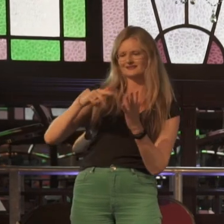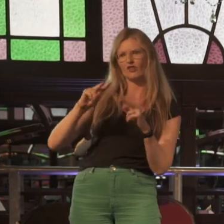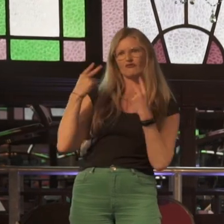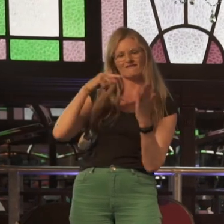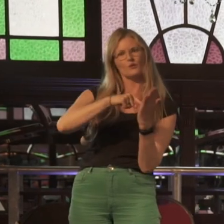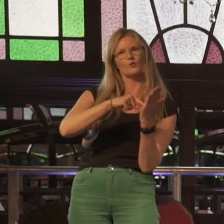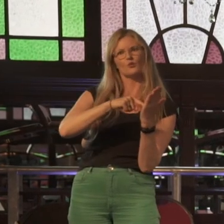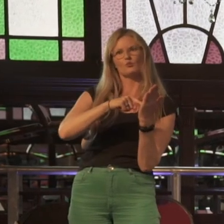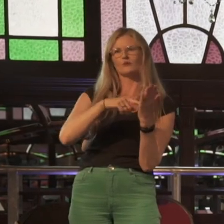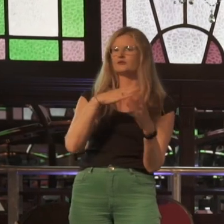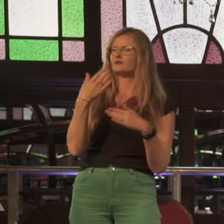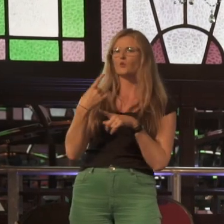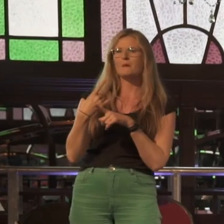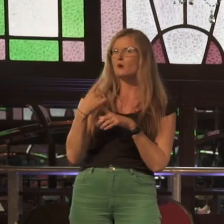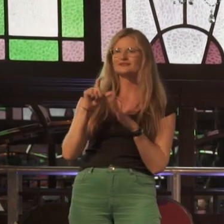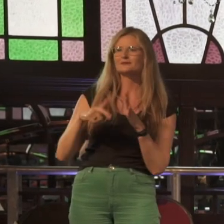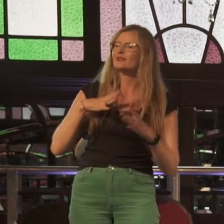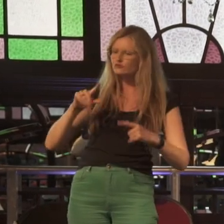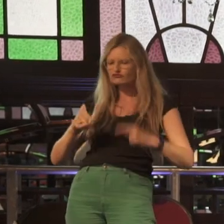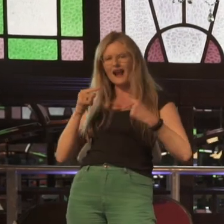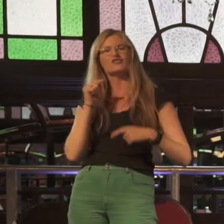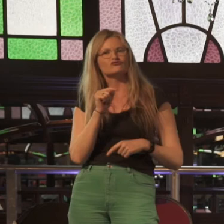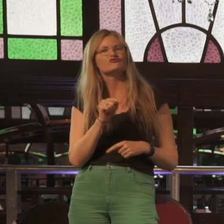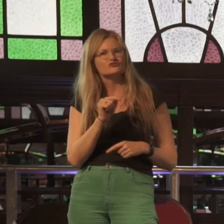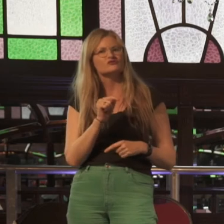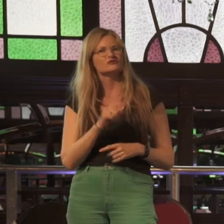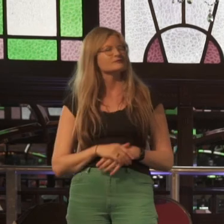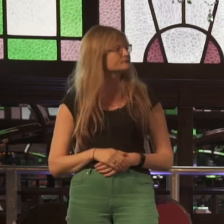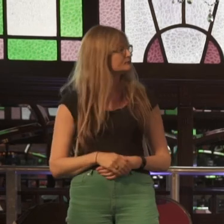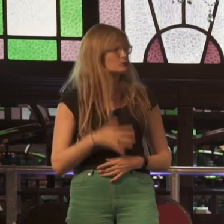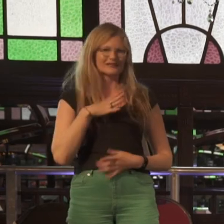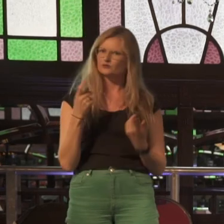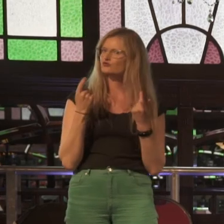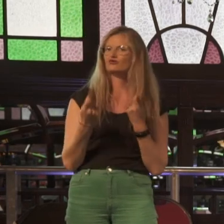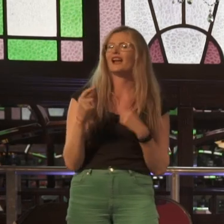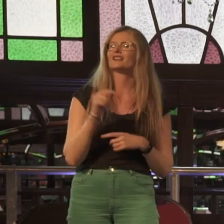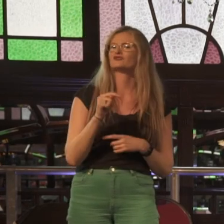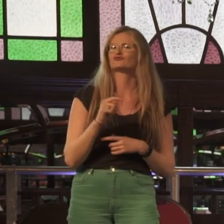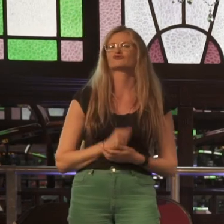So that's the thing that we need to challenge and change, I think, and it's across a lot of fields and a lot of things